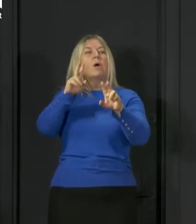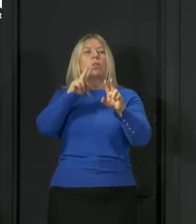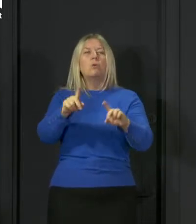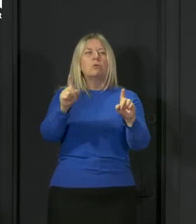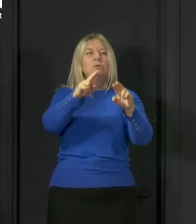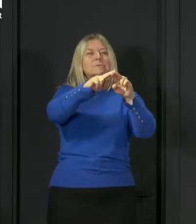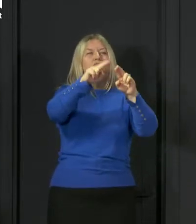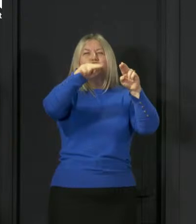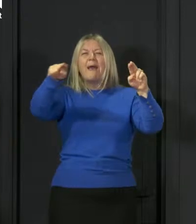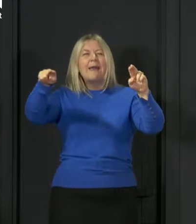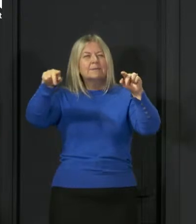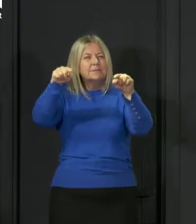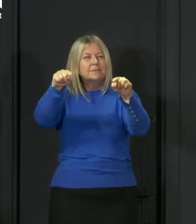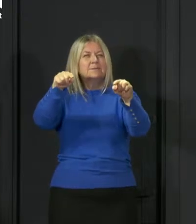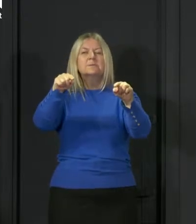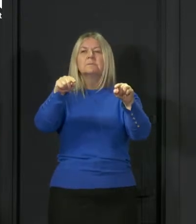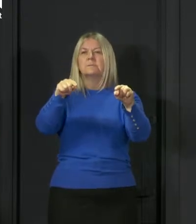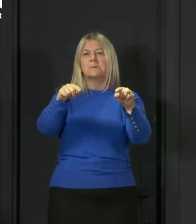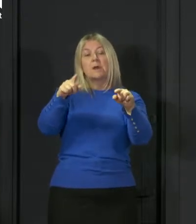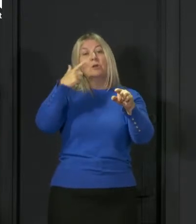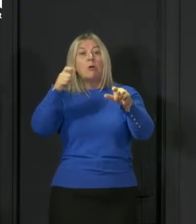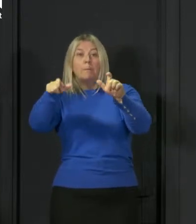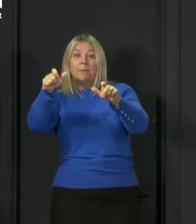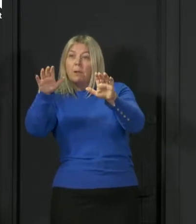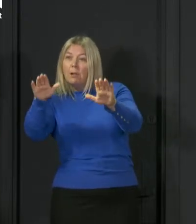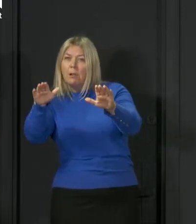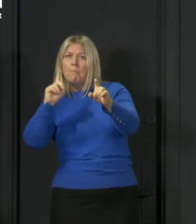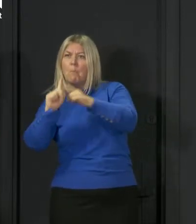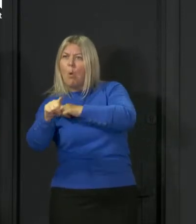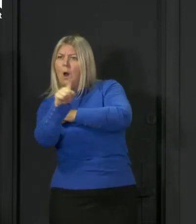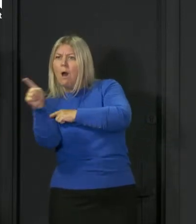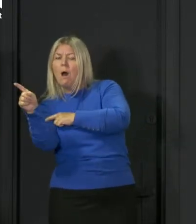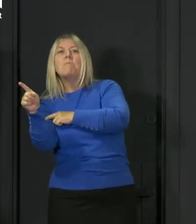weeks where we're seeing more young people testing positive, than we did at the start